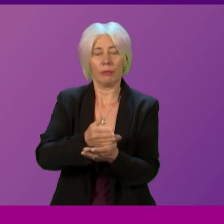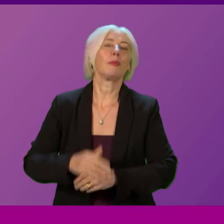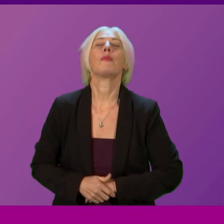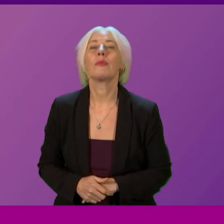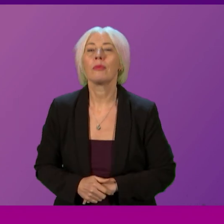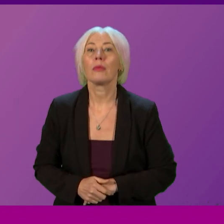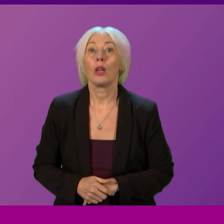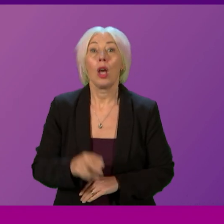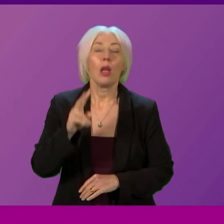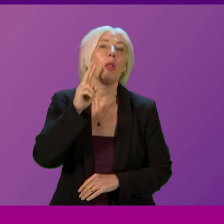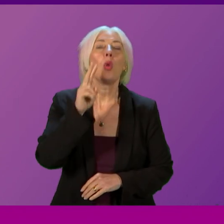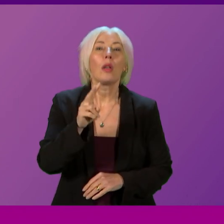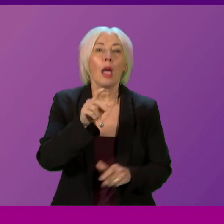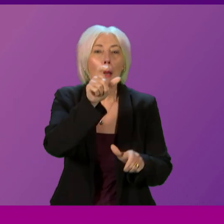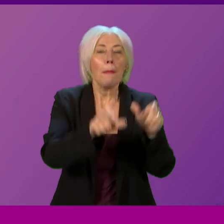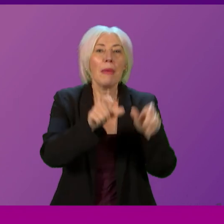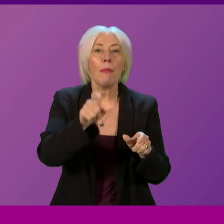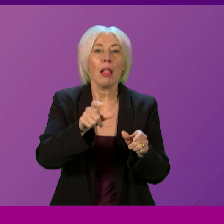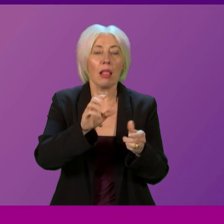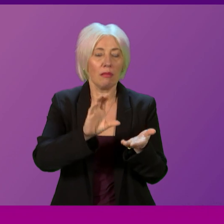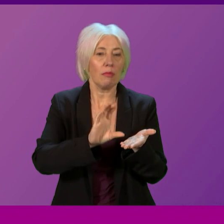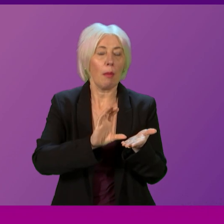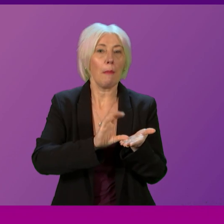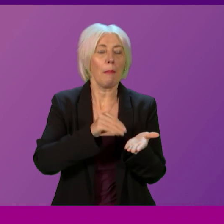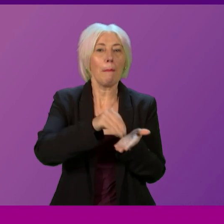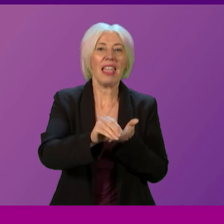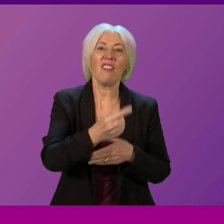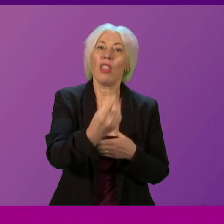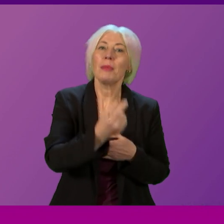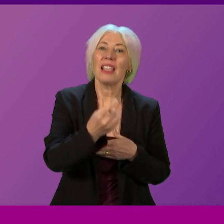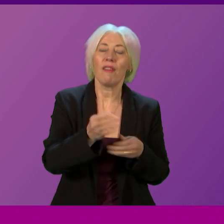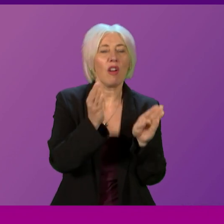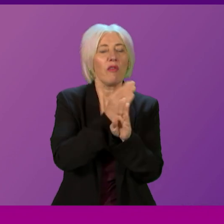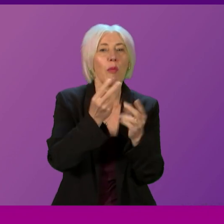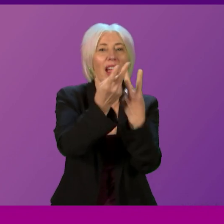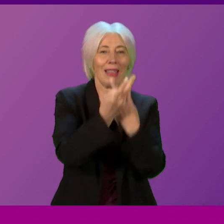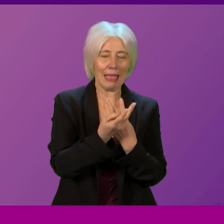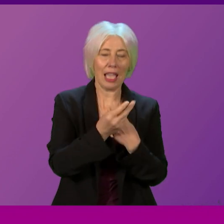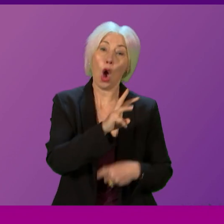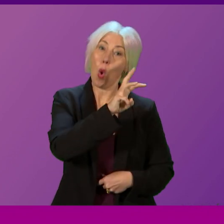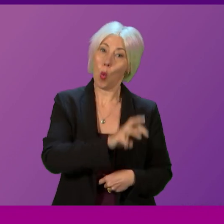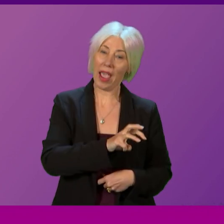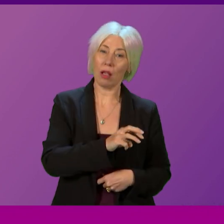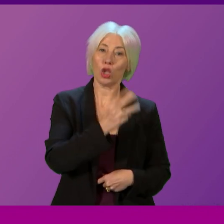For example, for people who self-fund private care, the figure in Wales is 30 per cent higher